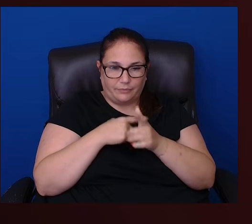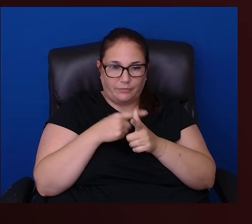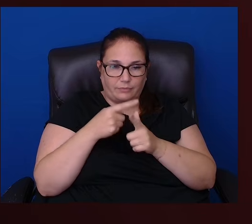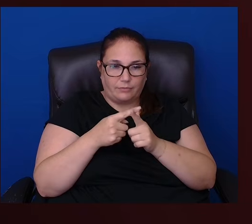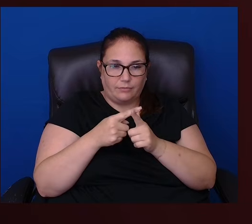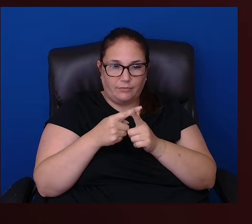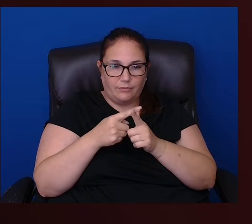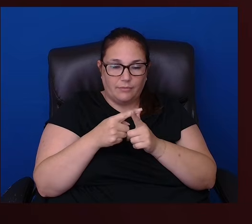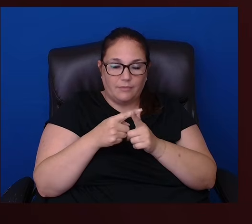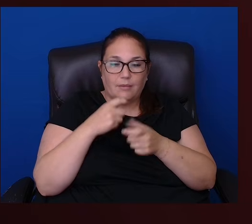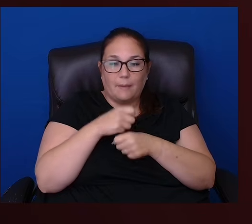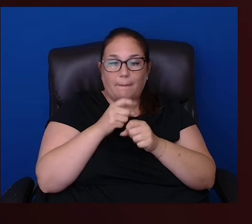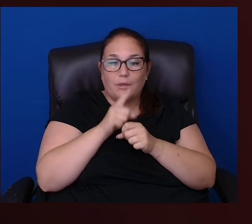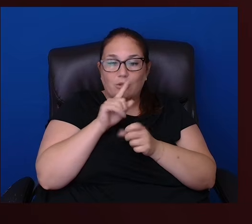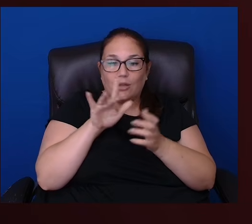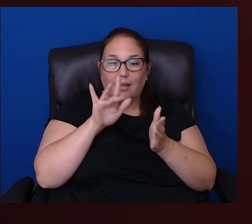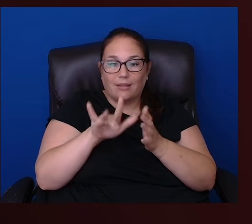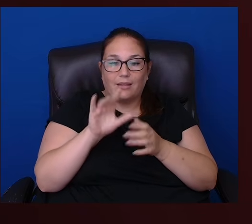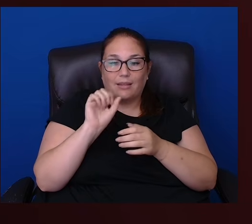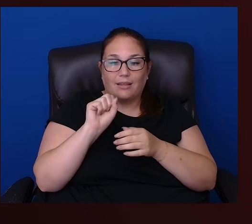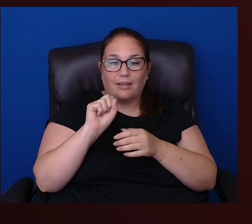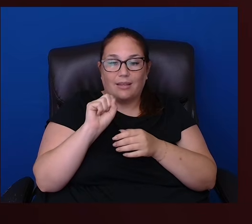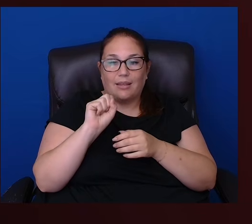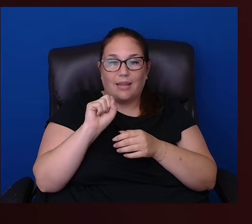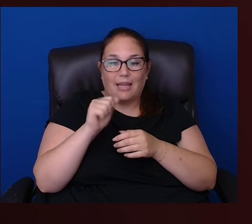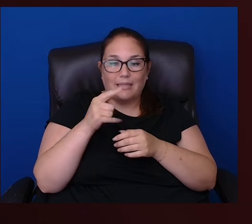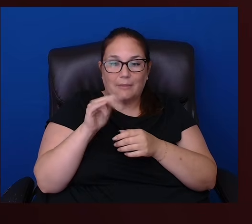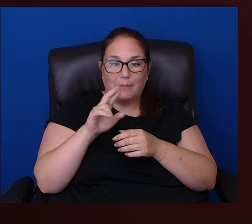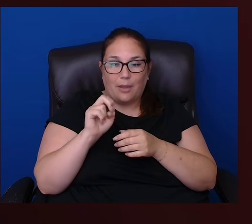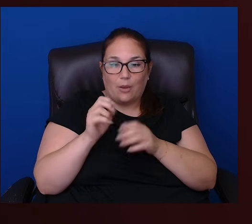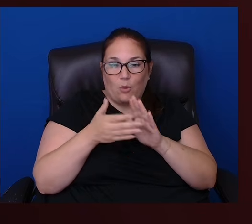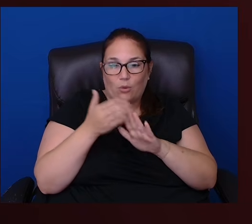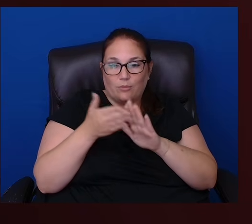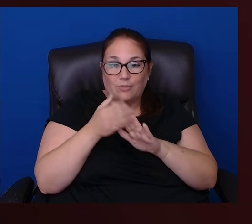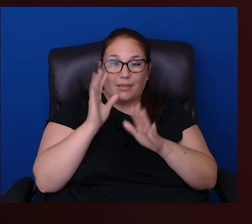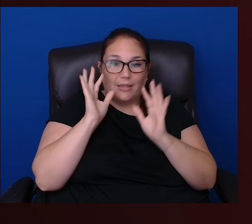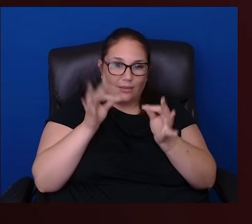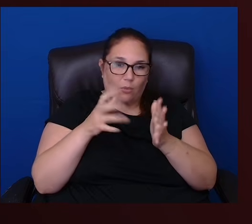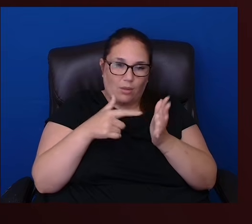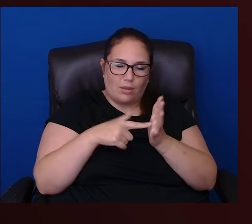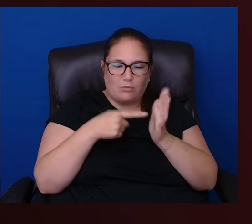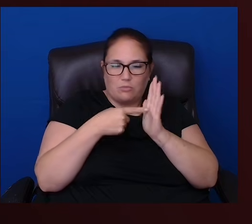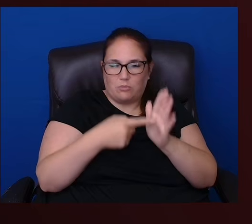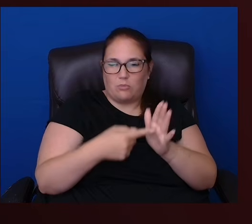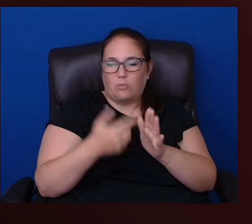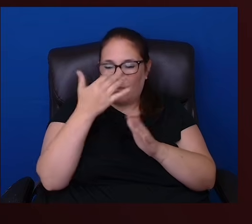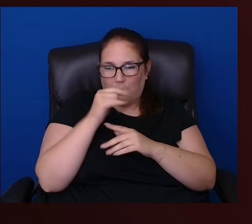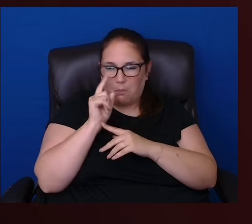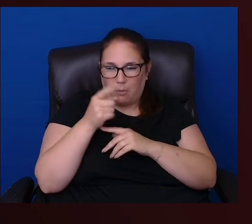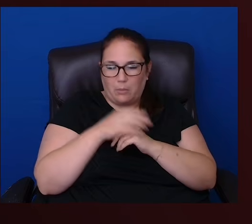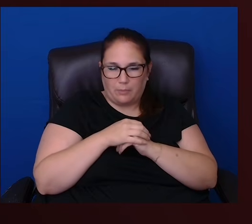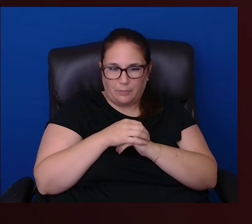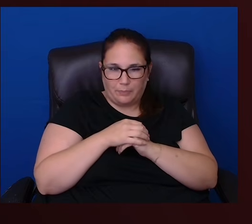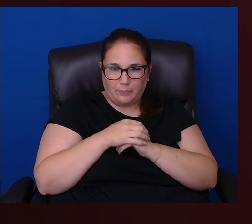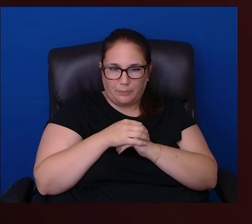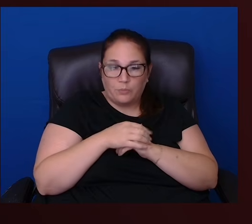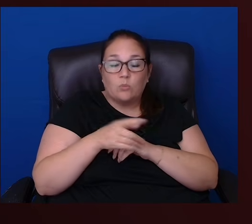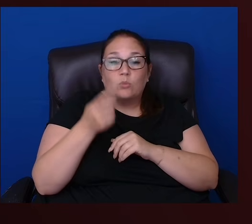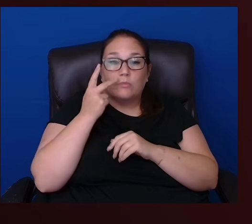I click "Aspire orchestration", because I definitely want that. I'll show you why in a second. Now, you've seen tons of demos that show you